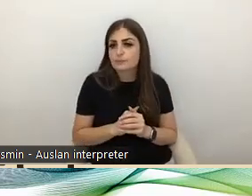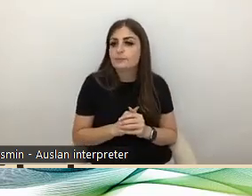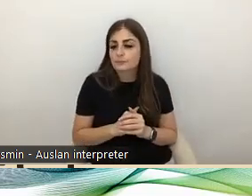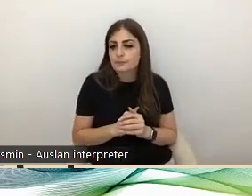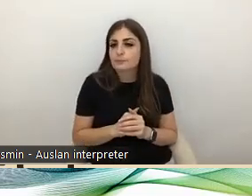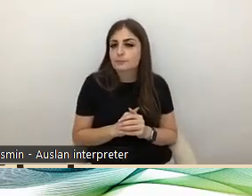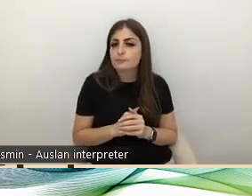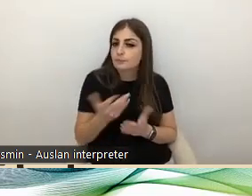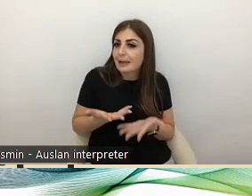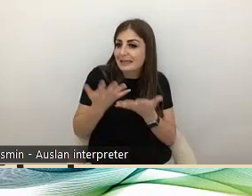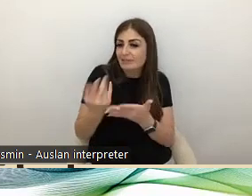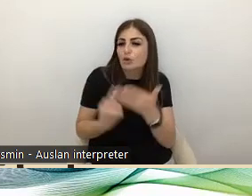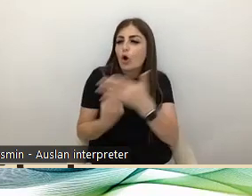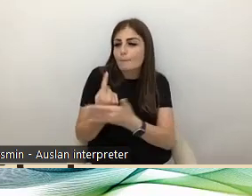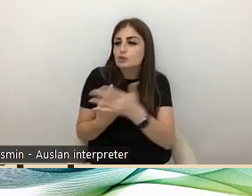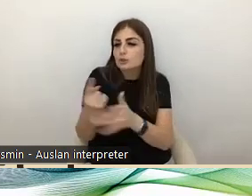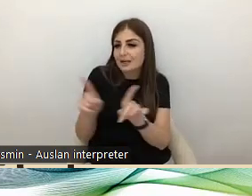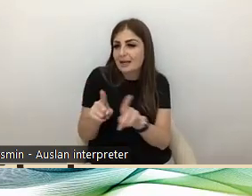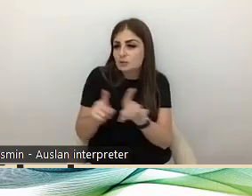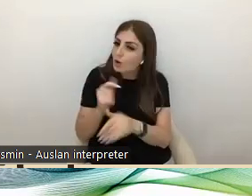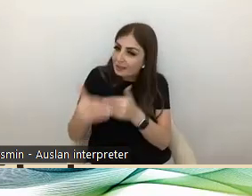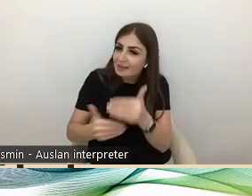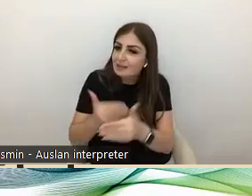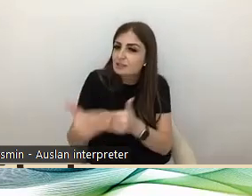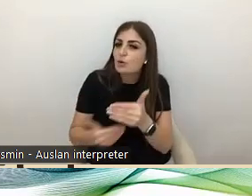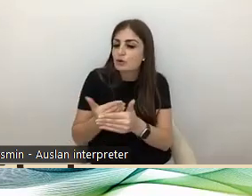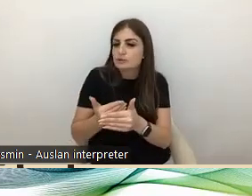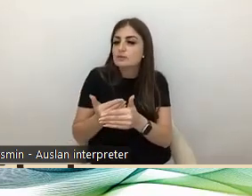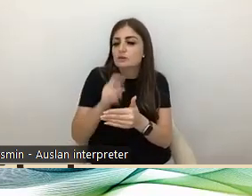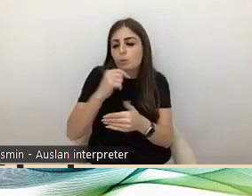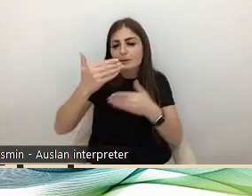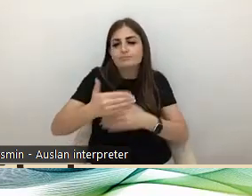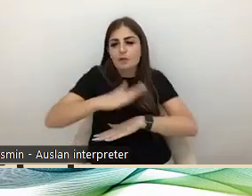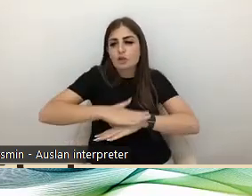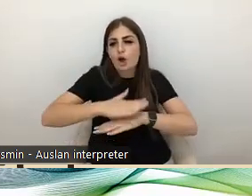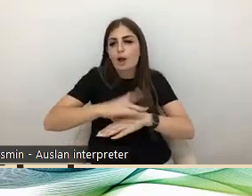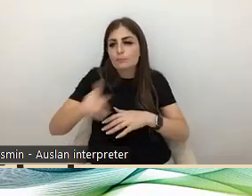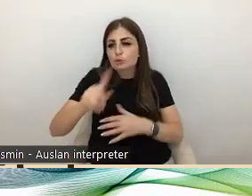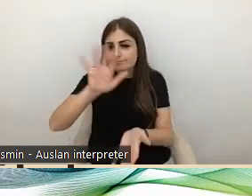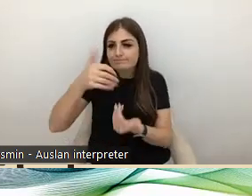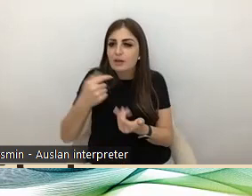You'll be given opportunity in this process and time will be factored in to collect that information.